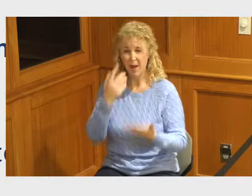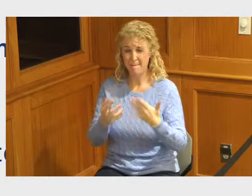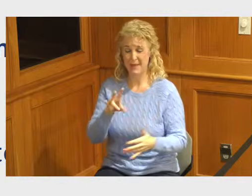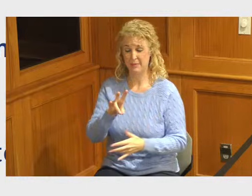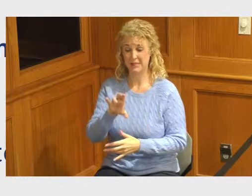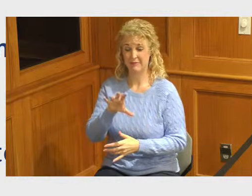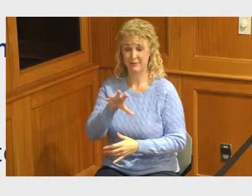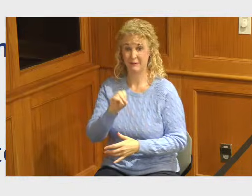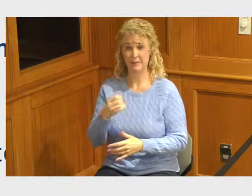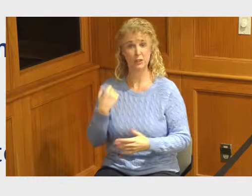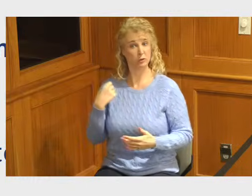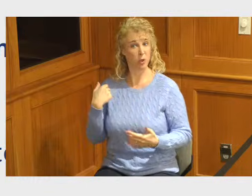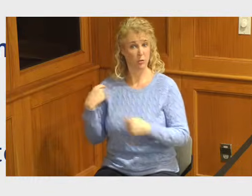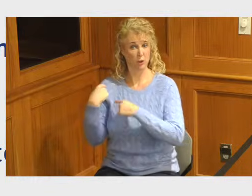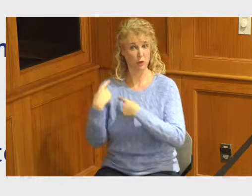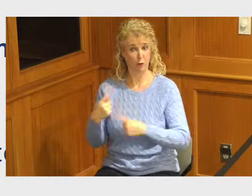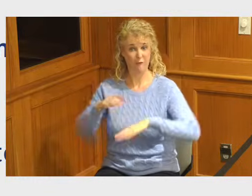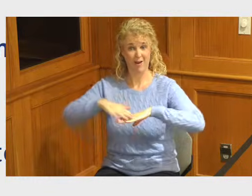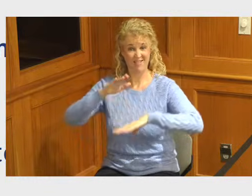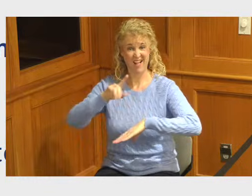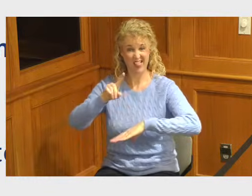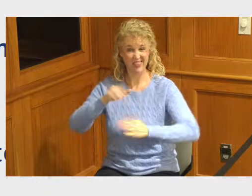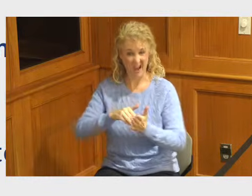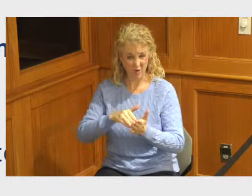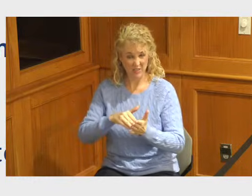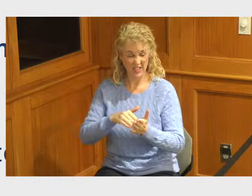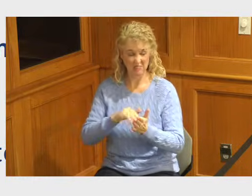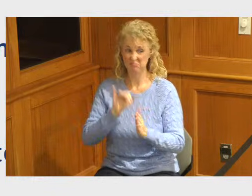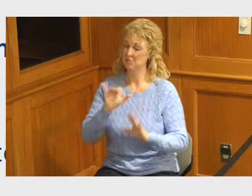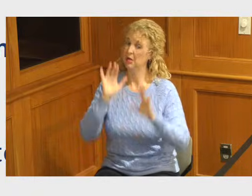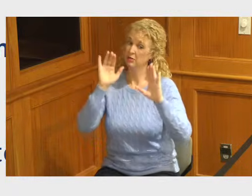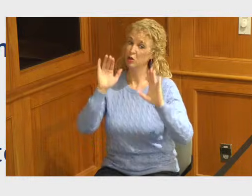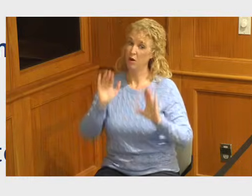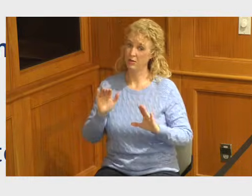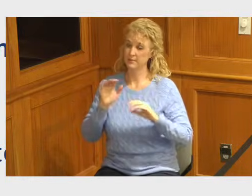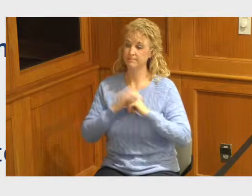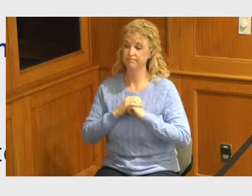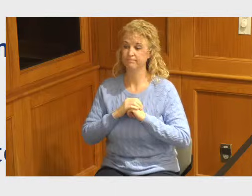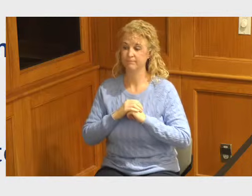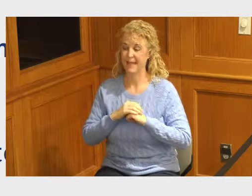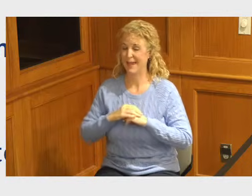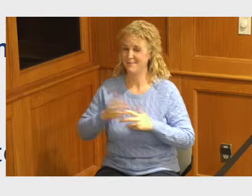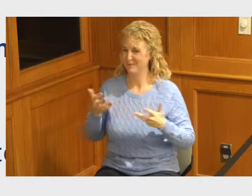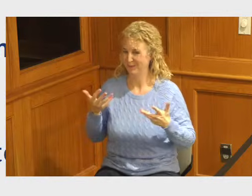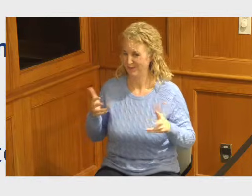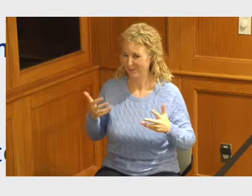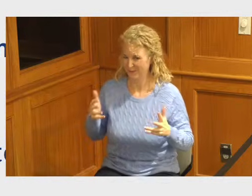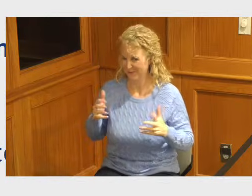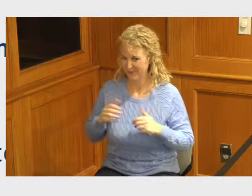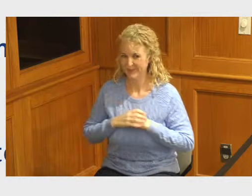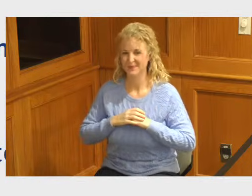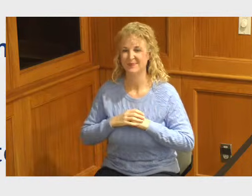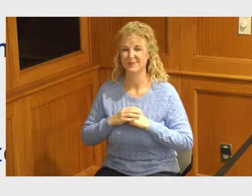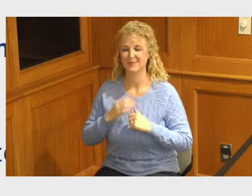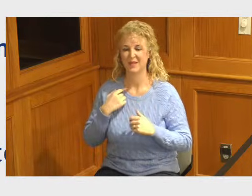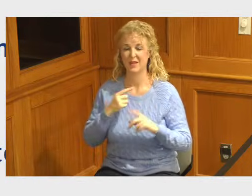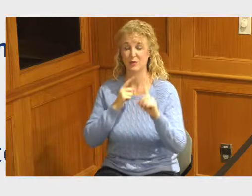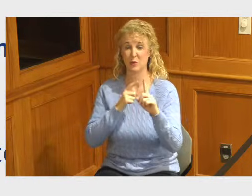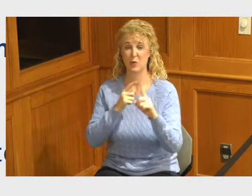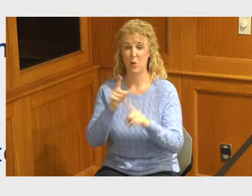we feel really good about the fact that we've been able to stretch those dollars further and get to this number and we're not finished yet, but get to the number of almost,00.